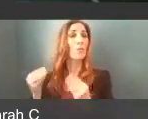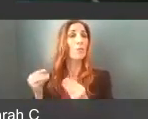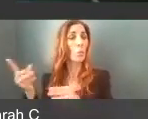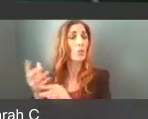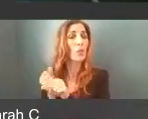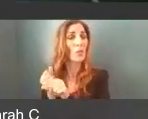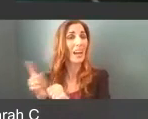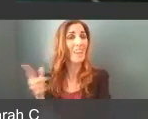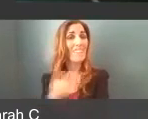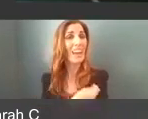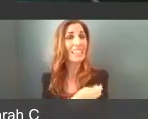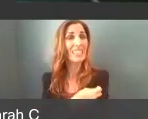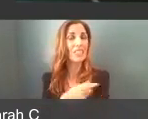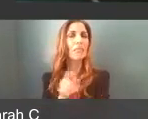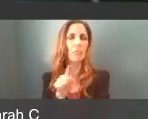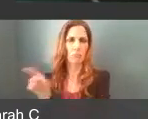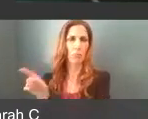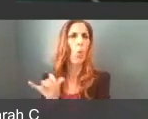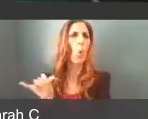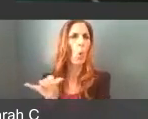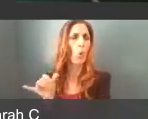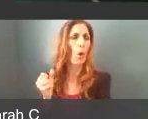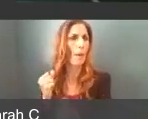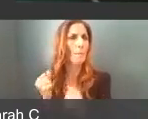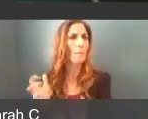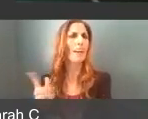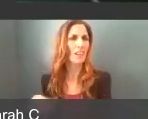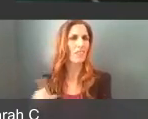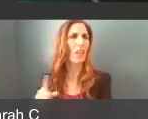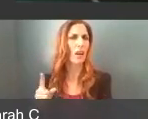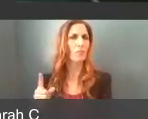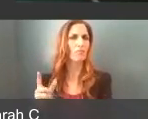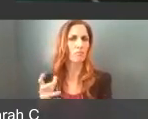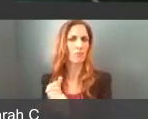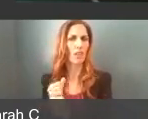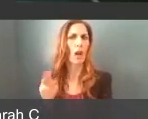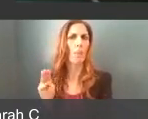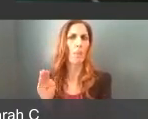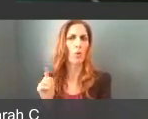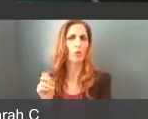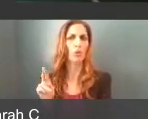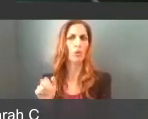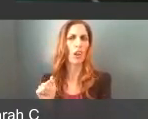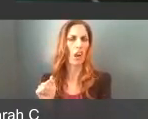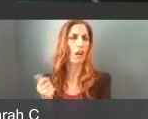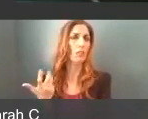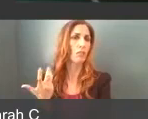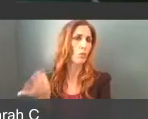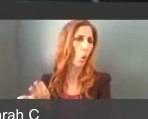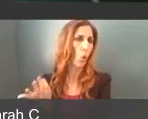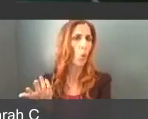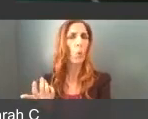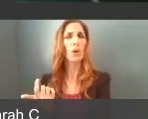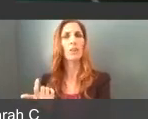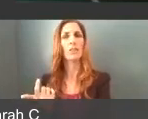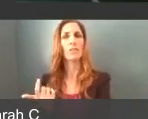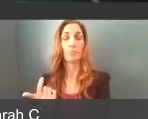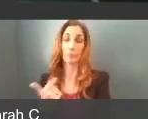I think have also, many of them, got it, received Moderna vaccine. So I would have to assume that